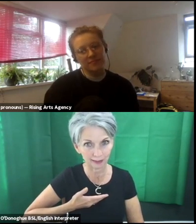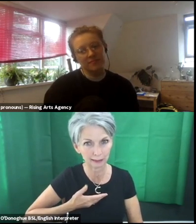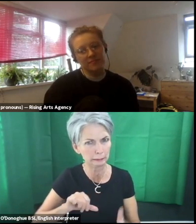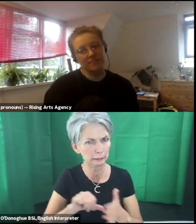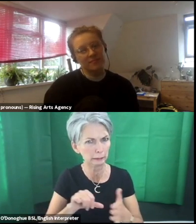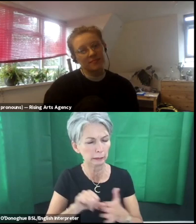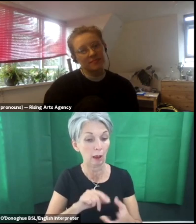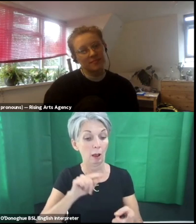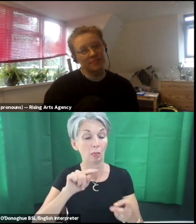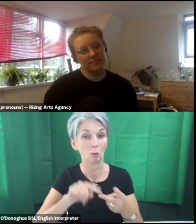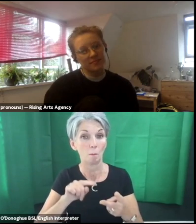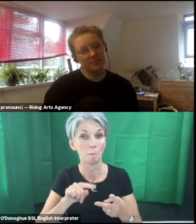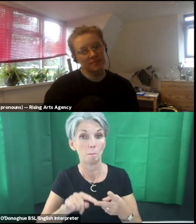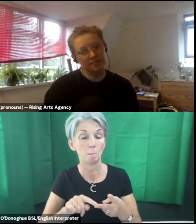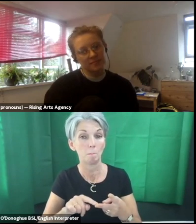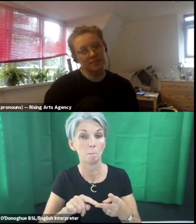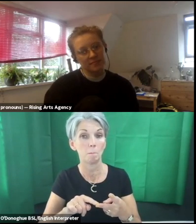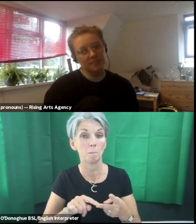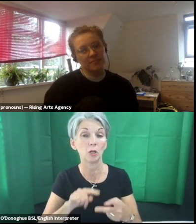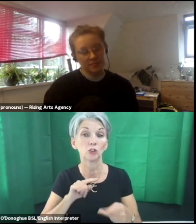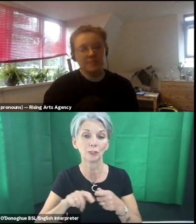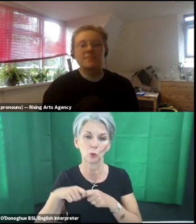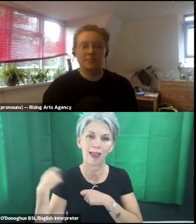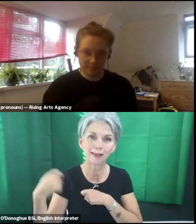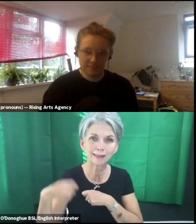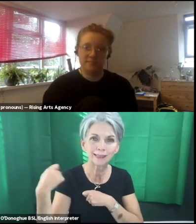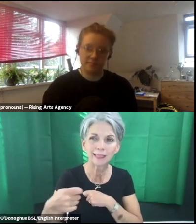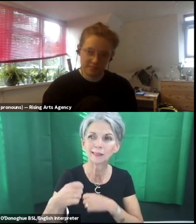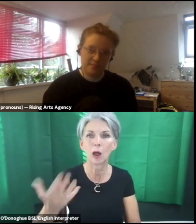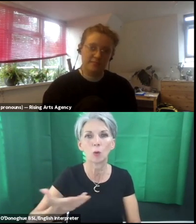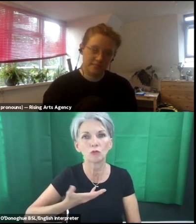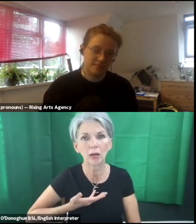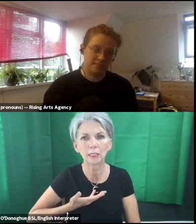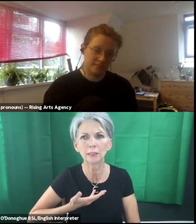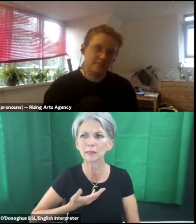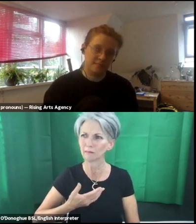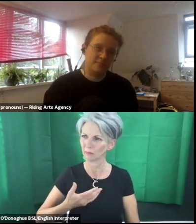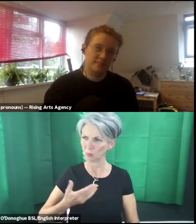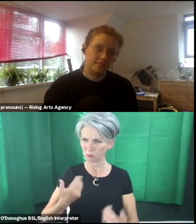And then the other thing is about trying to extend those rights and privileges as well for something that we actually want and is